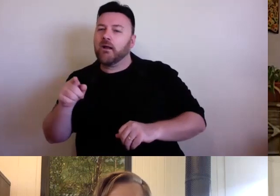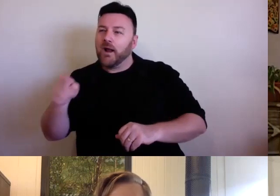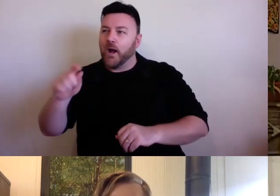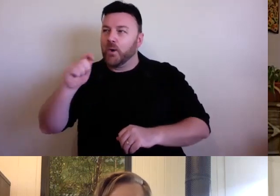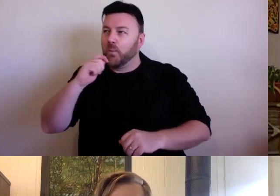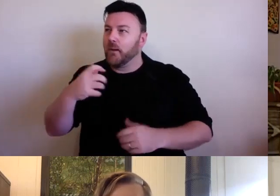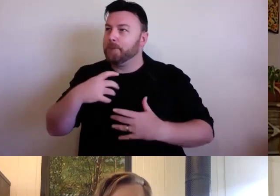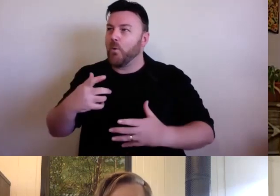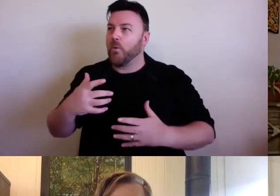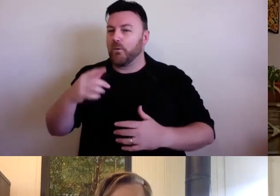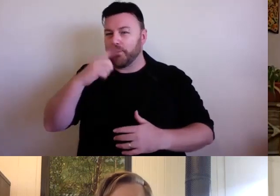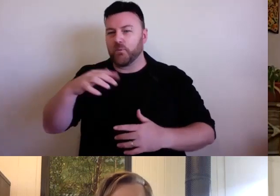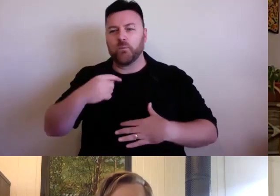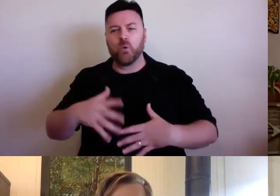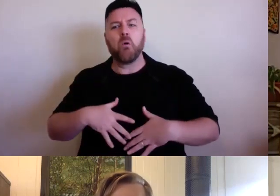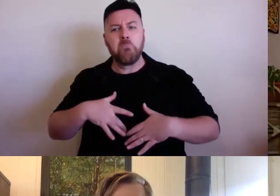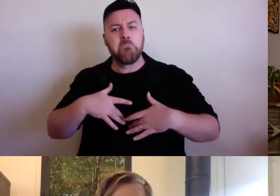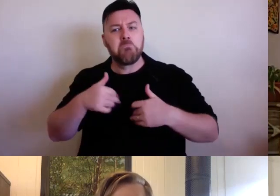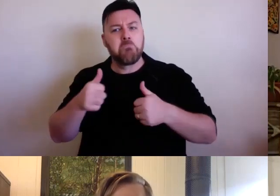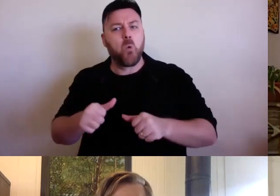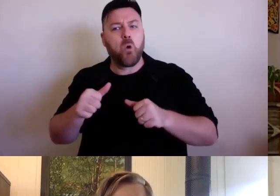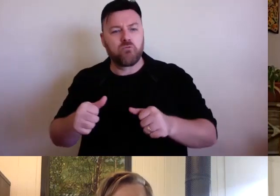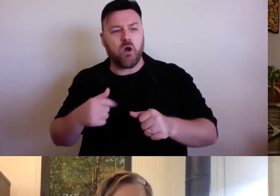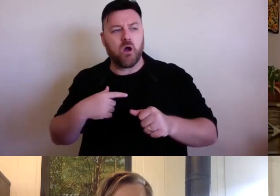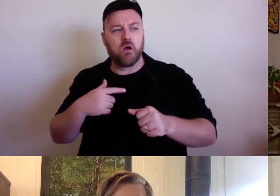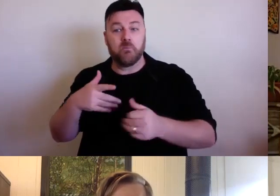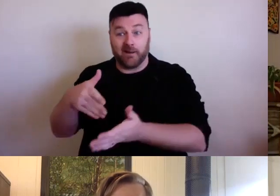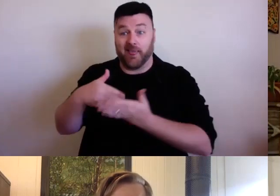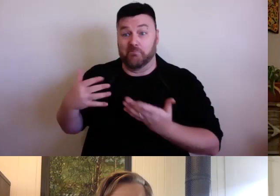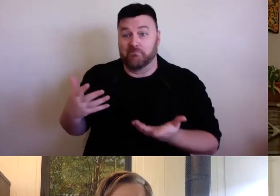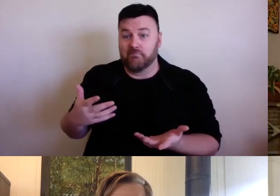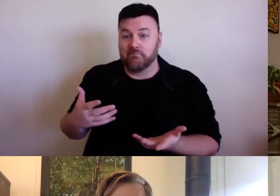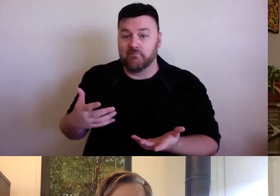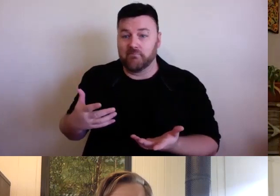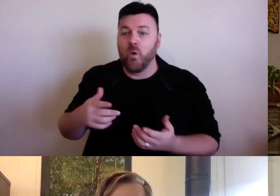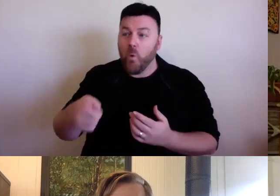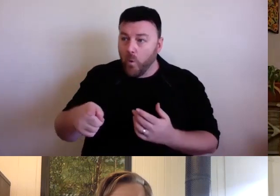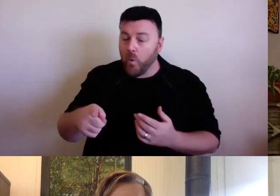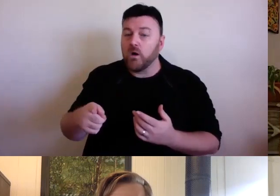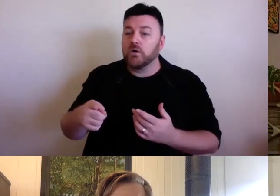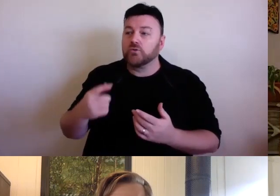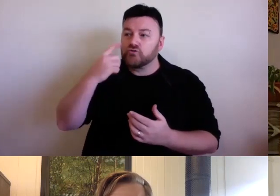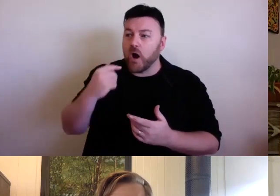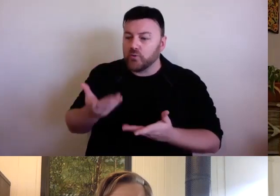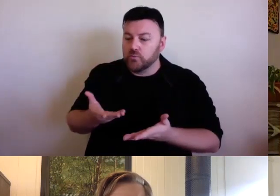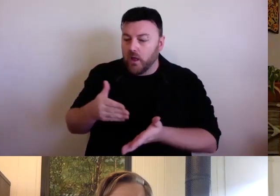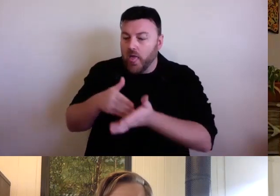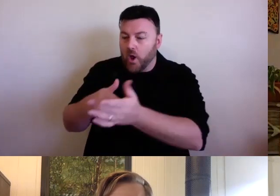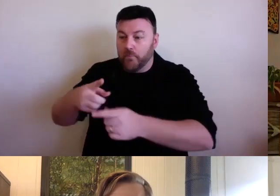of compassion and help you or help them tolerate the level of